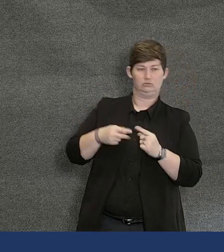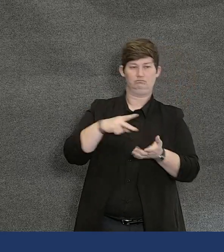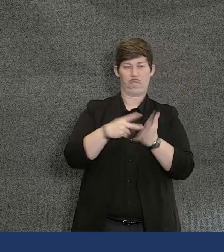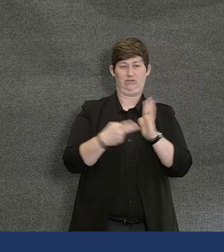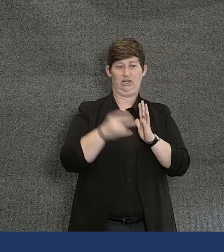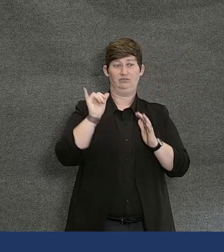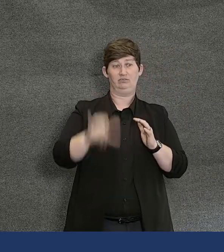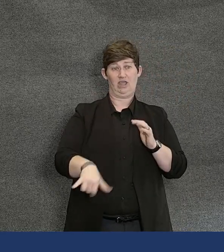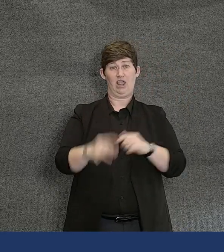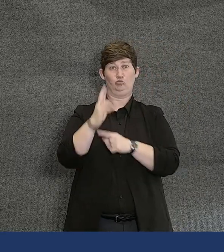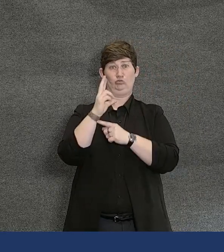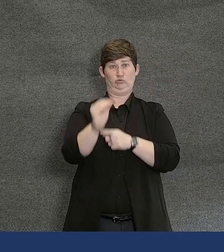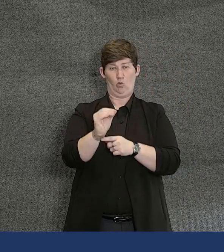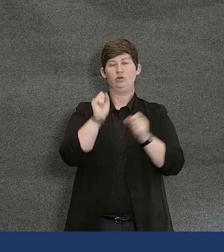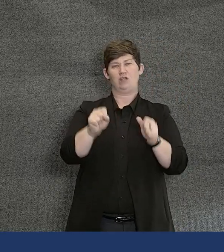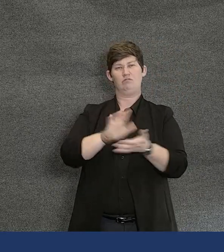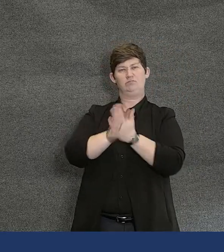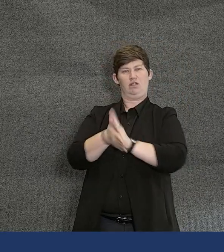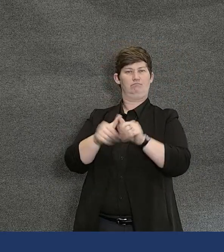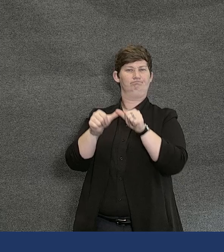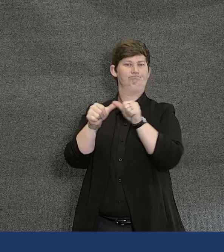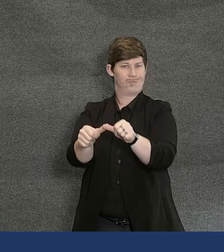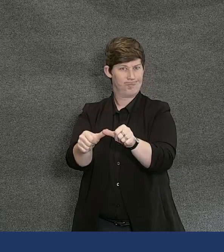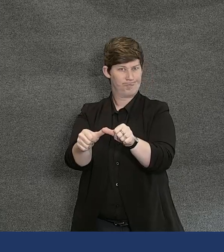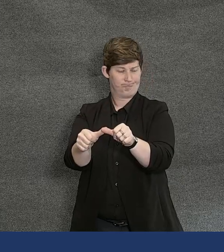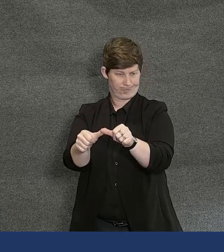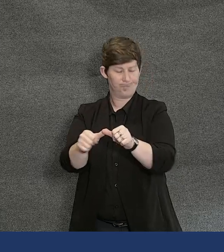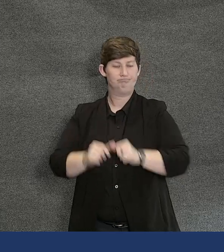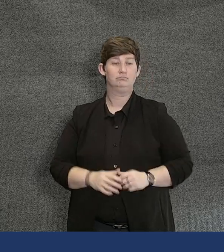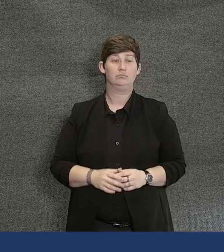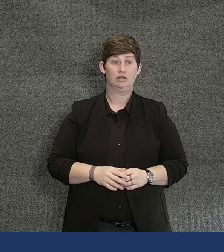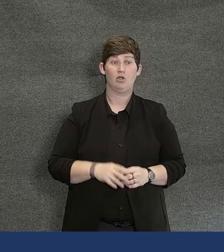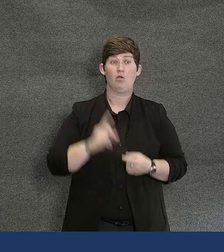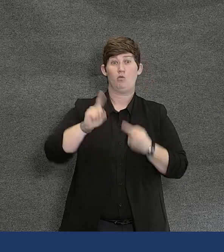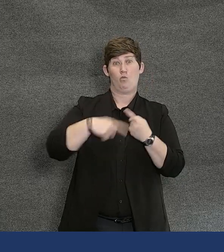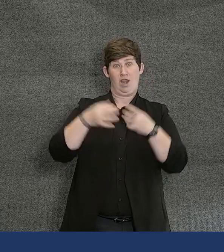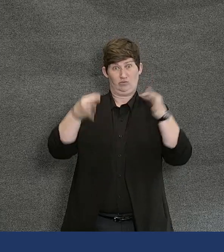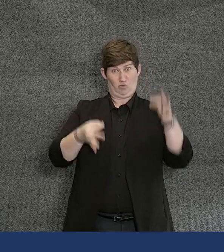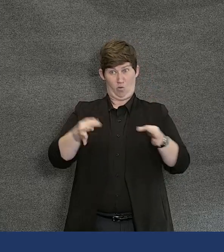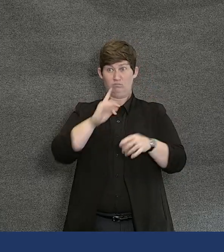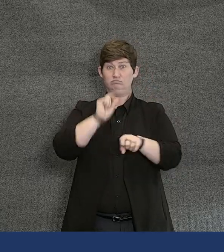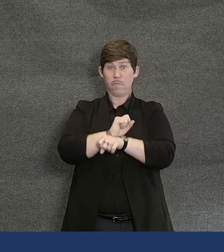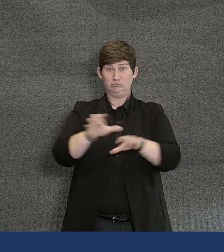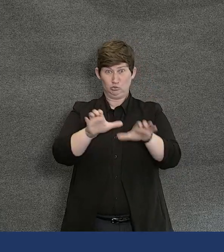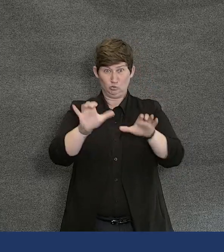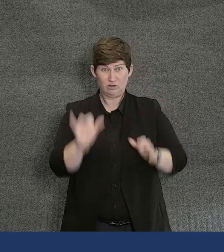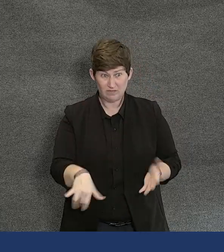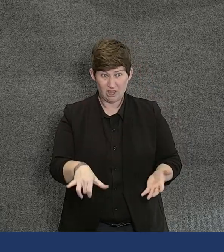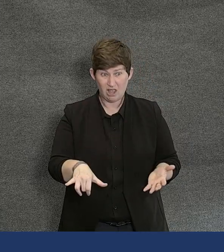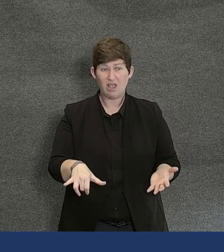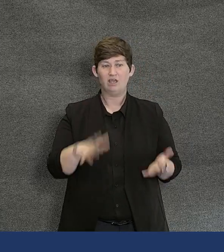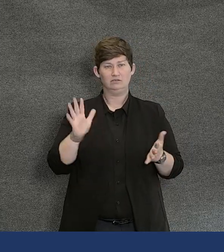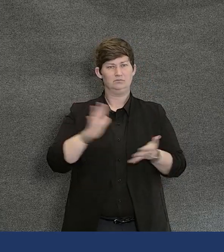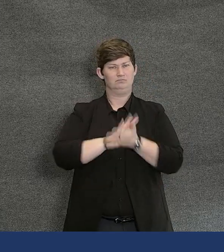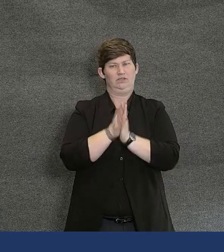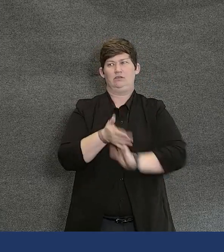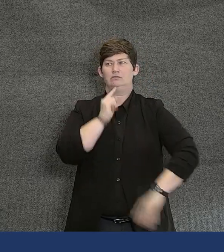So when the court issued a preliminary injunction, that's a big deal. That's a big deal.